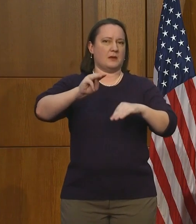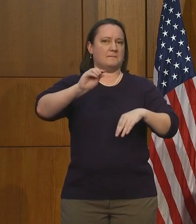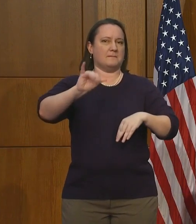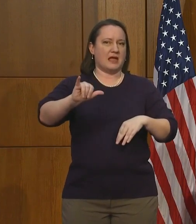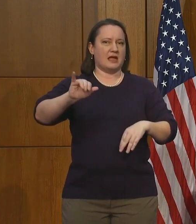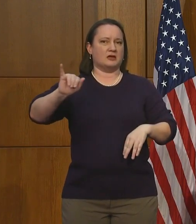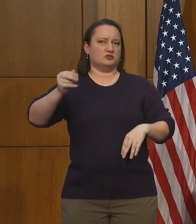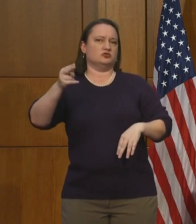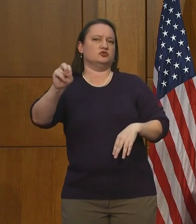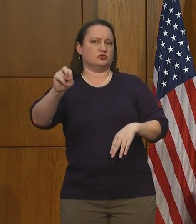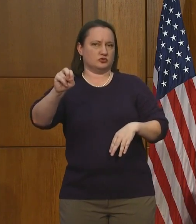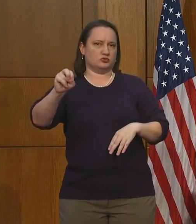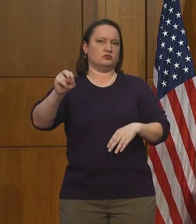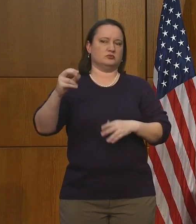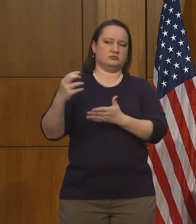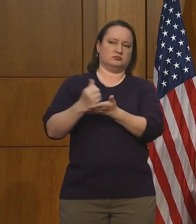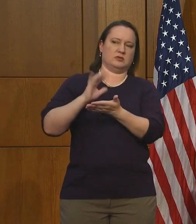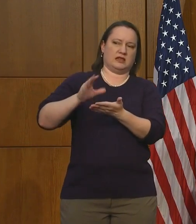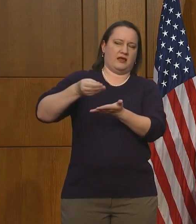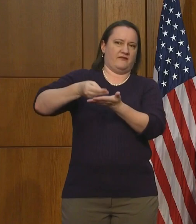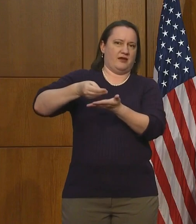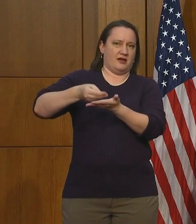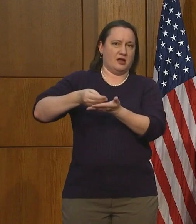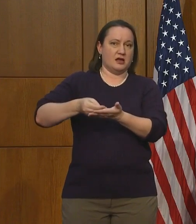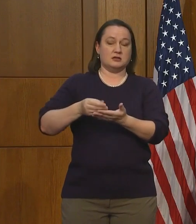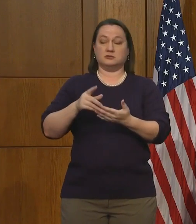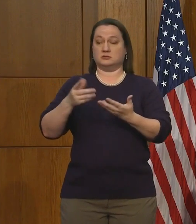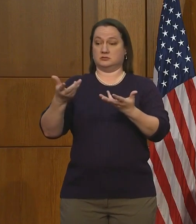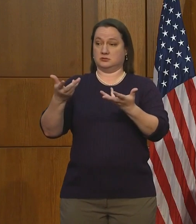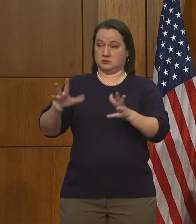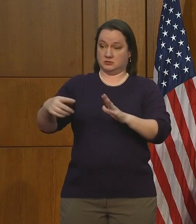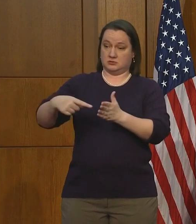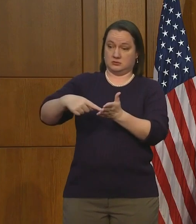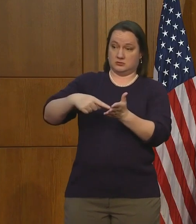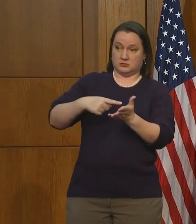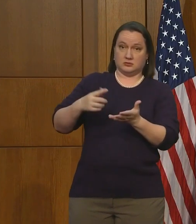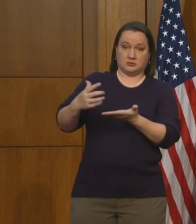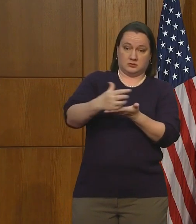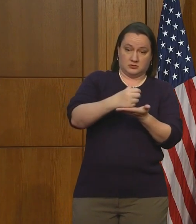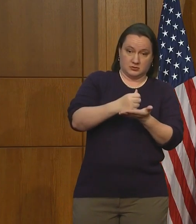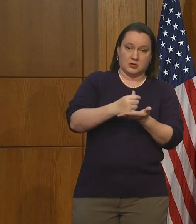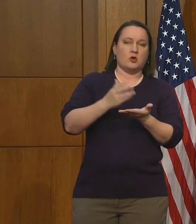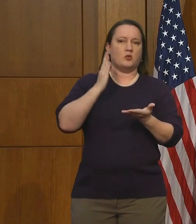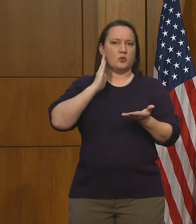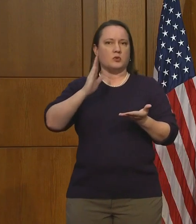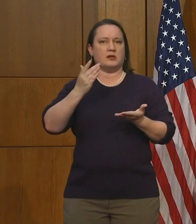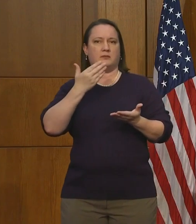SEE THIS GOING. PICKING UP IN THE MONTH OF MAY AND IN THE MONTH OF JUNE NOW THAT'S WHEN